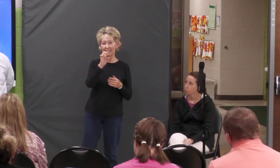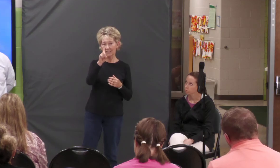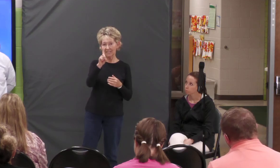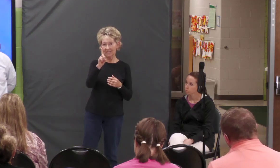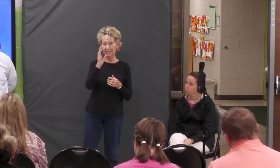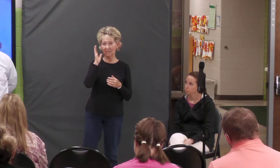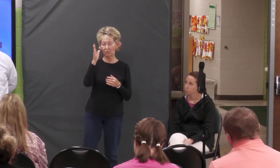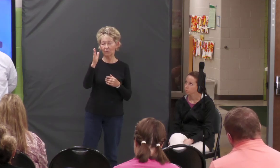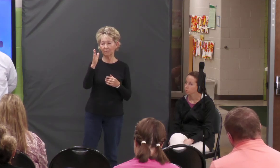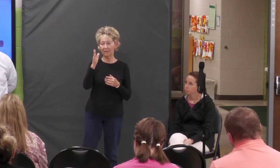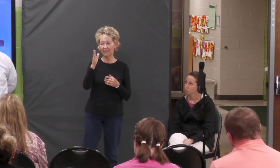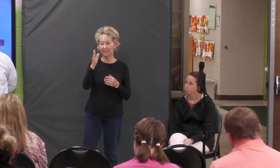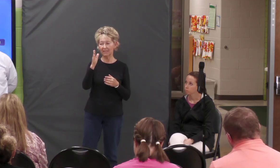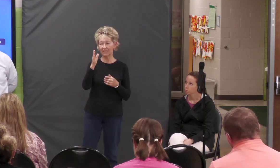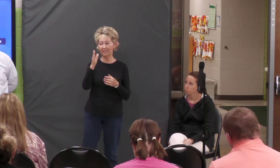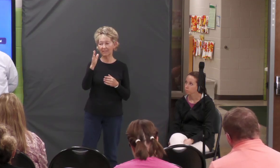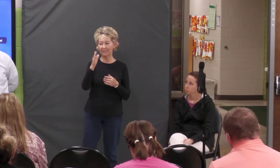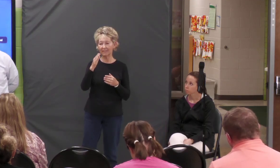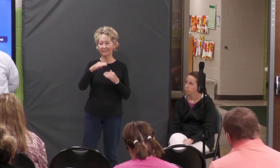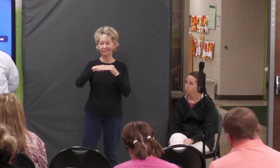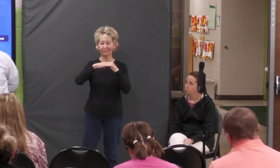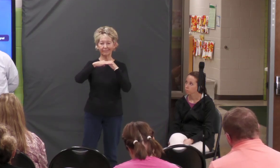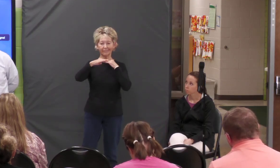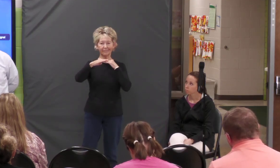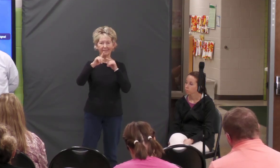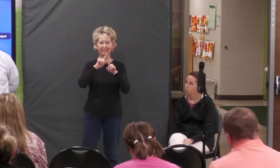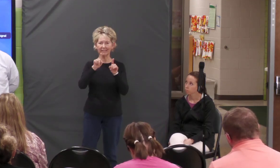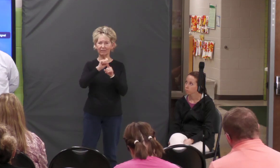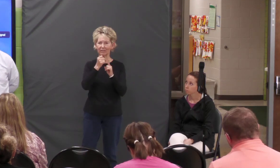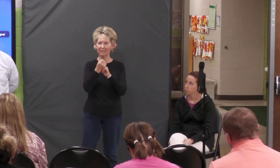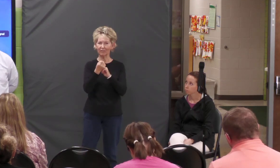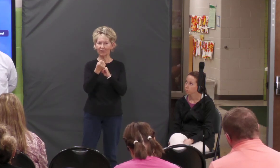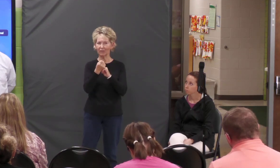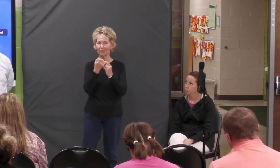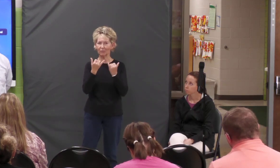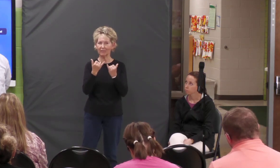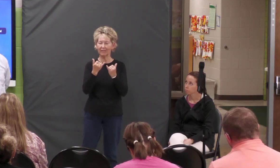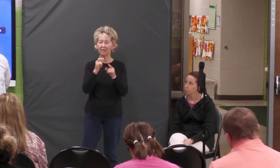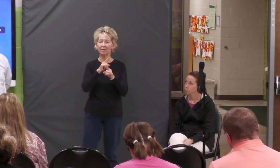a state agency is a little bit different scenario but that's what we're here to help